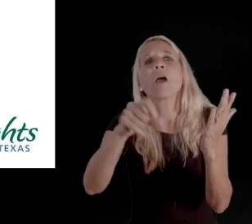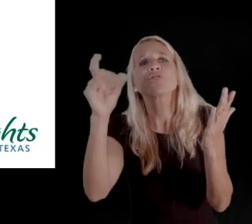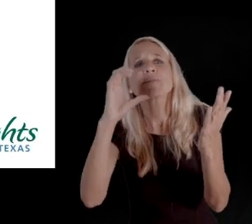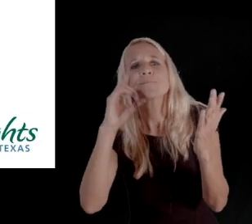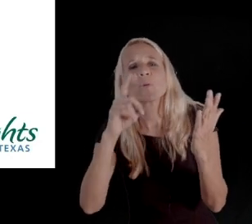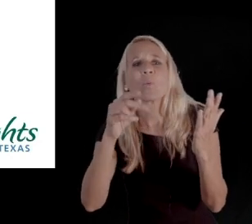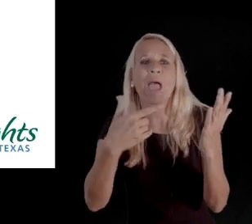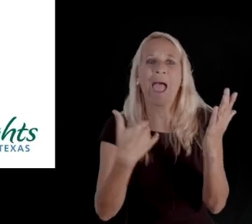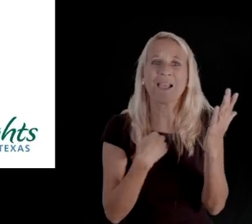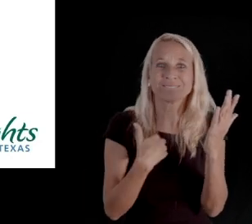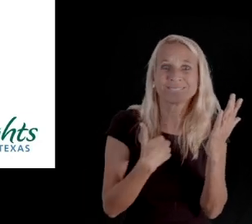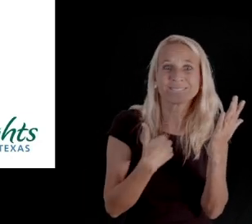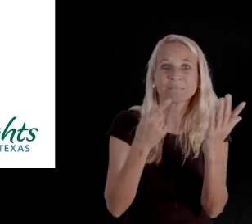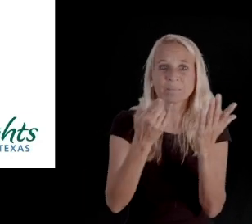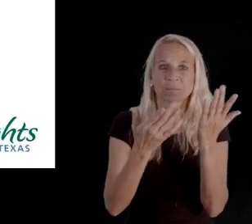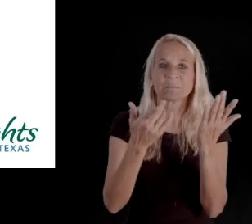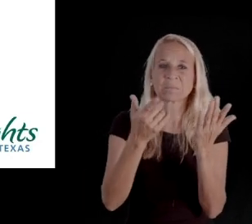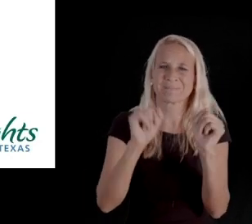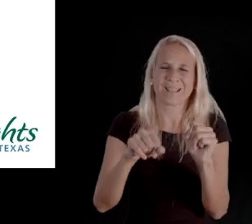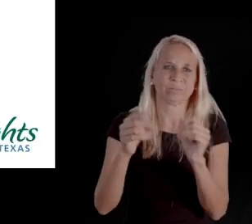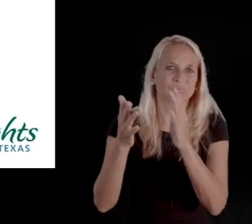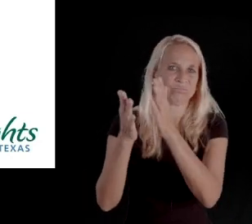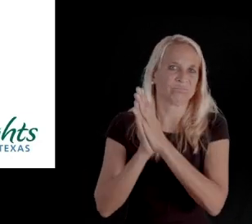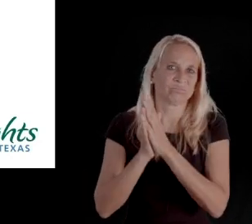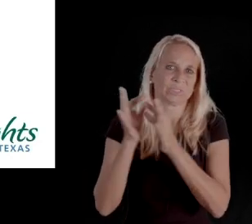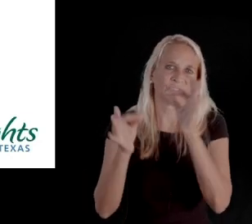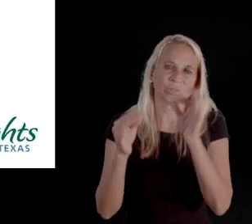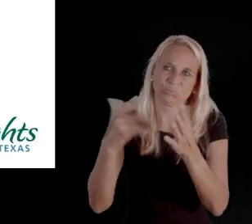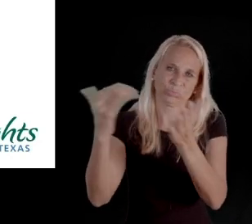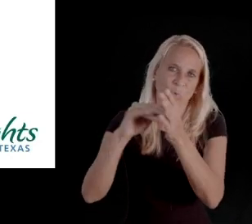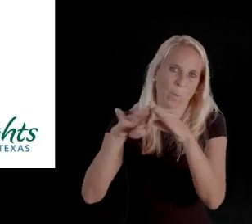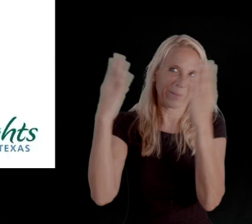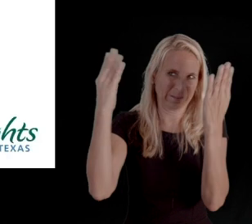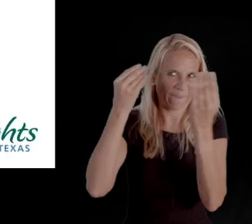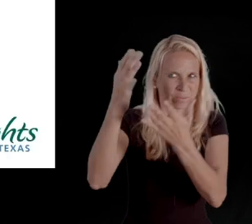If you have that, you can absolutely request the hearing to reopen and provide that information.